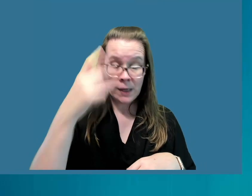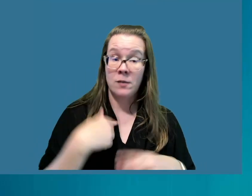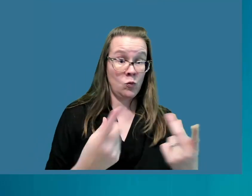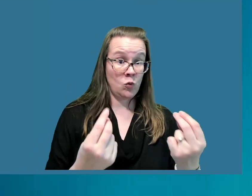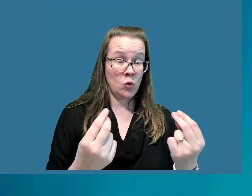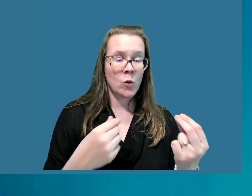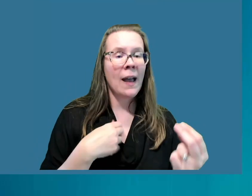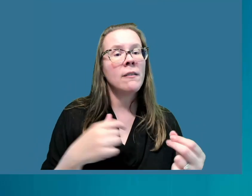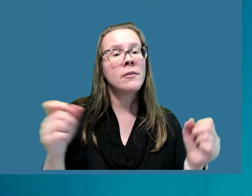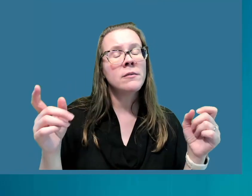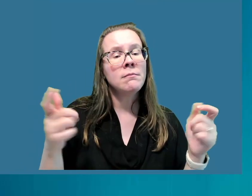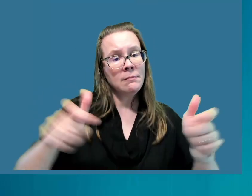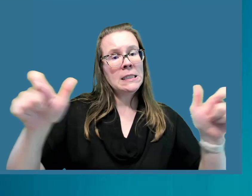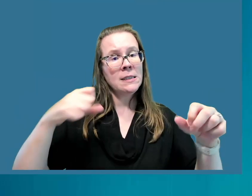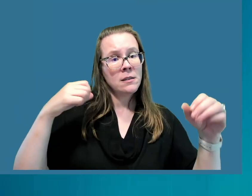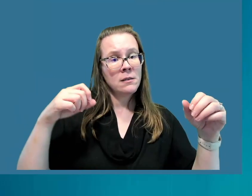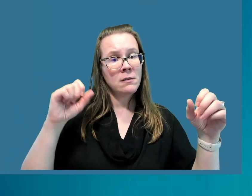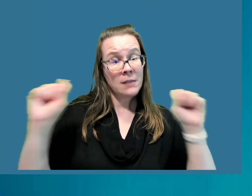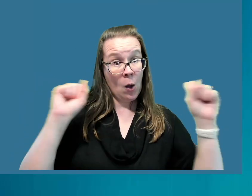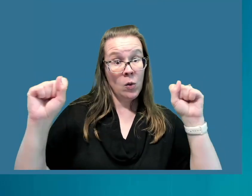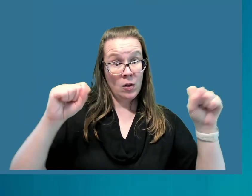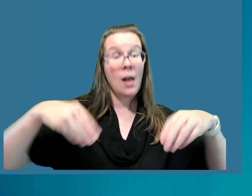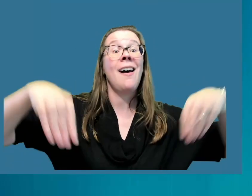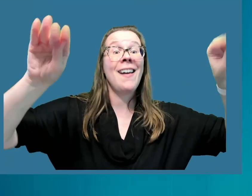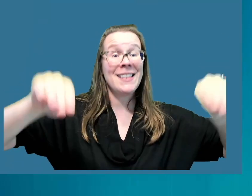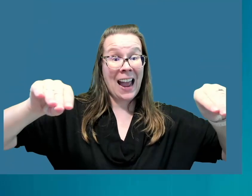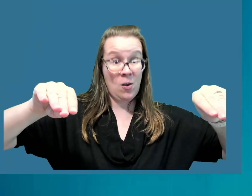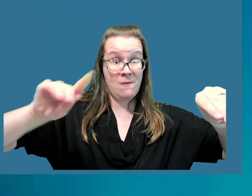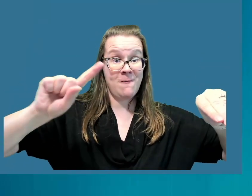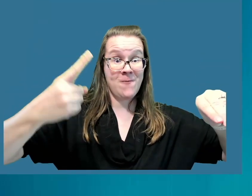kitchen, uh, tiles with grout. And it's super annoying because the cookie dough will get into